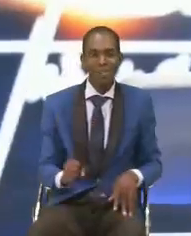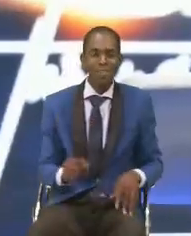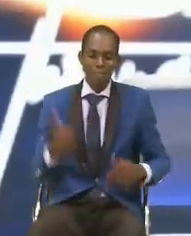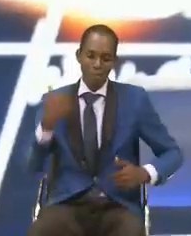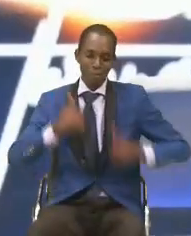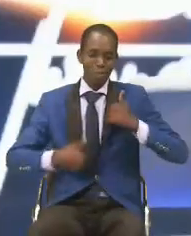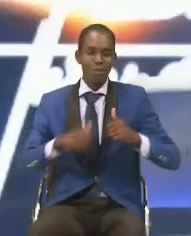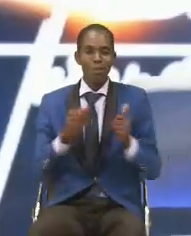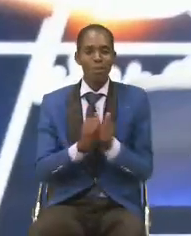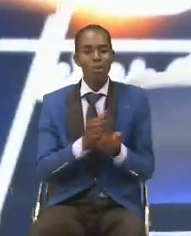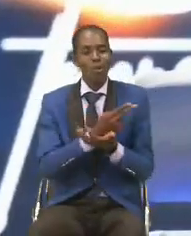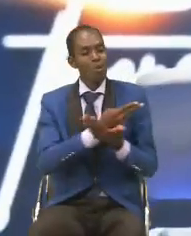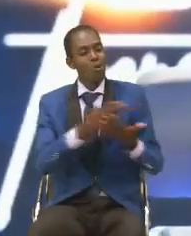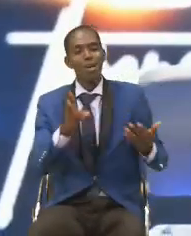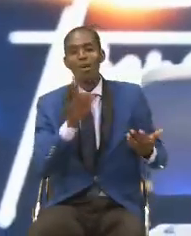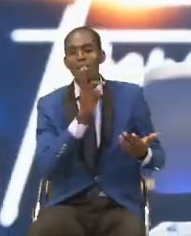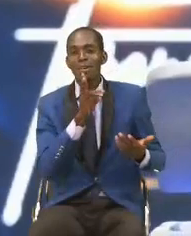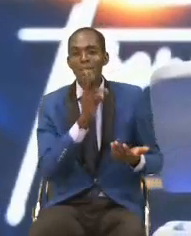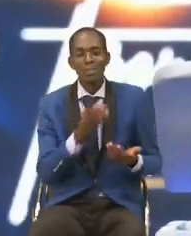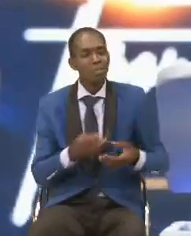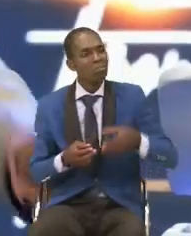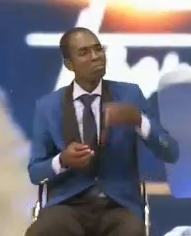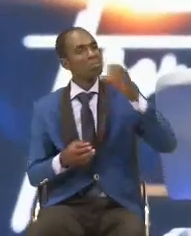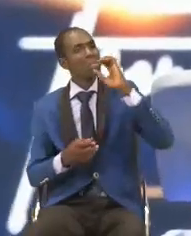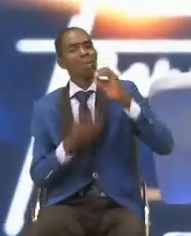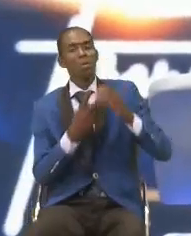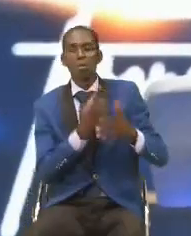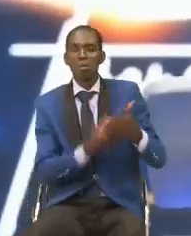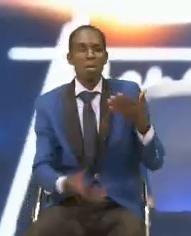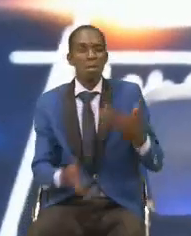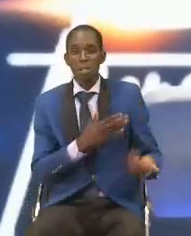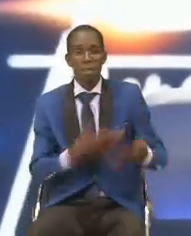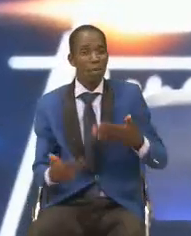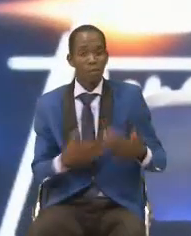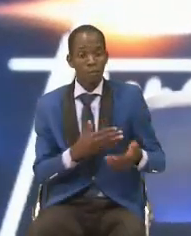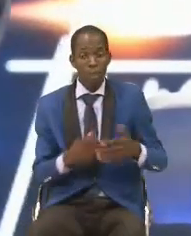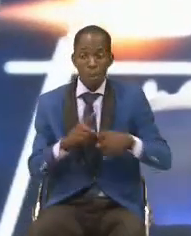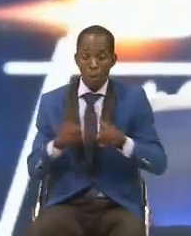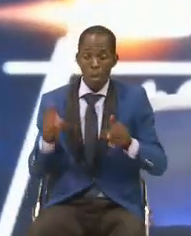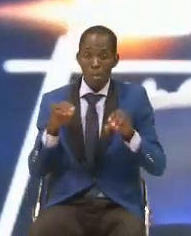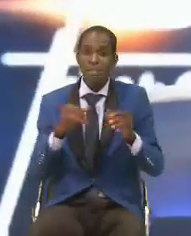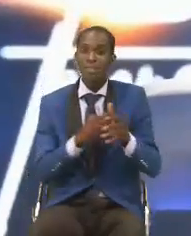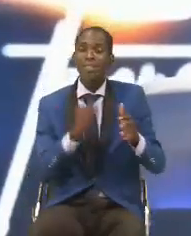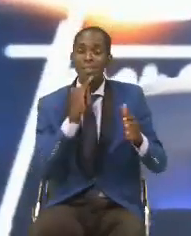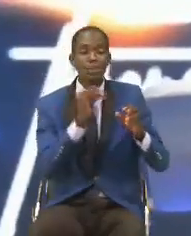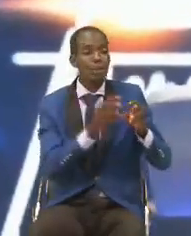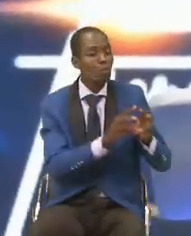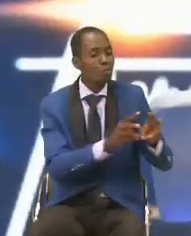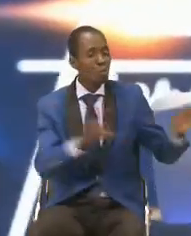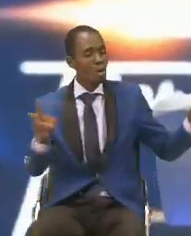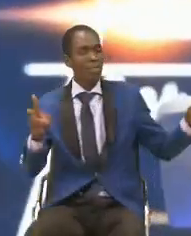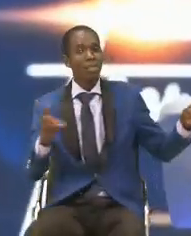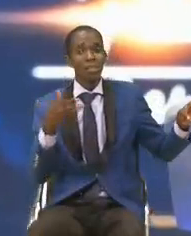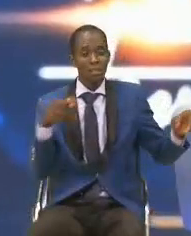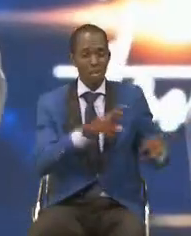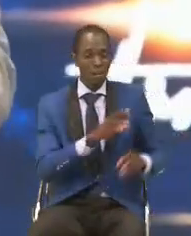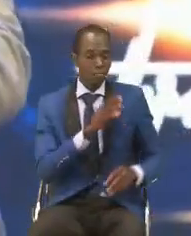they're doing religion the bathroom with holy water they're taking whatever but is the broad way